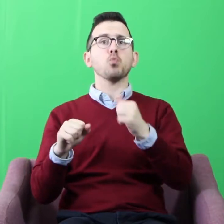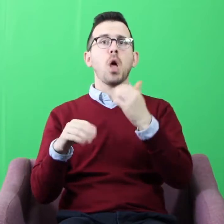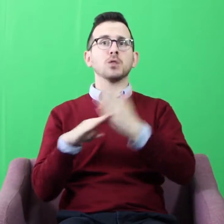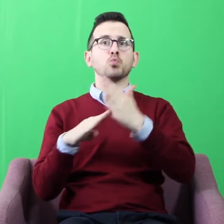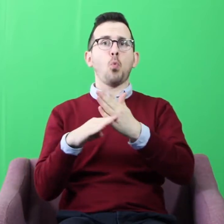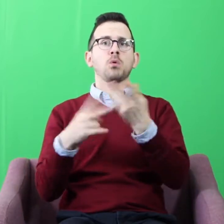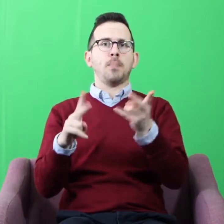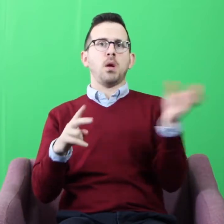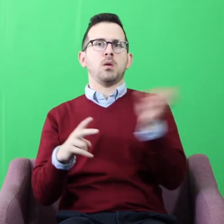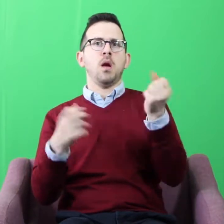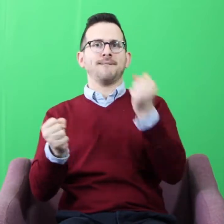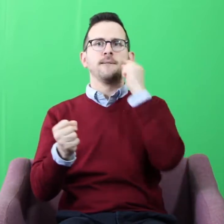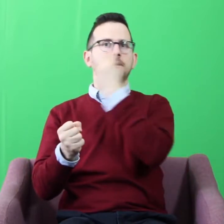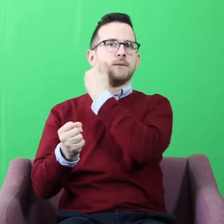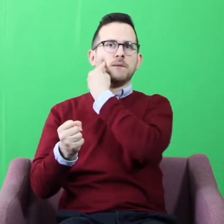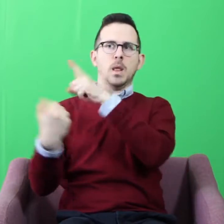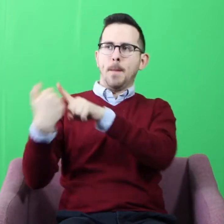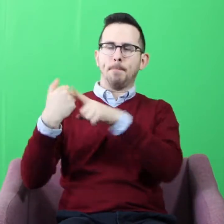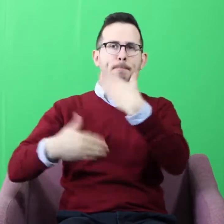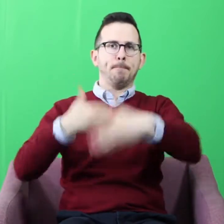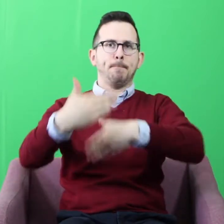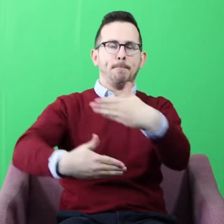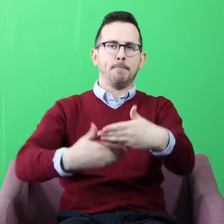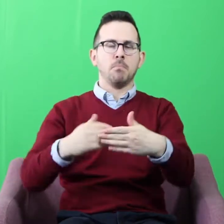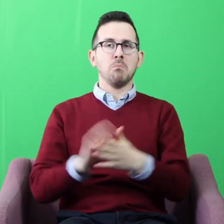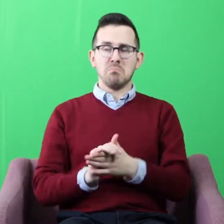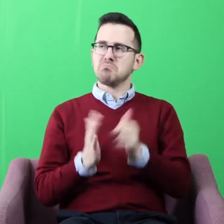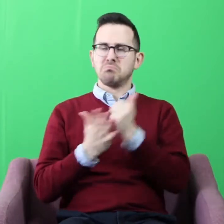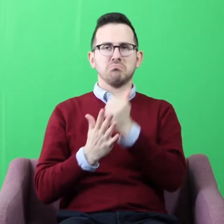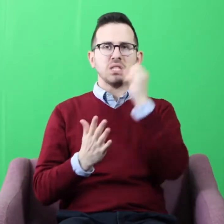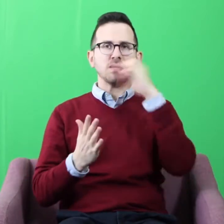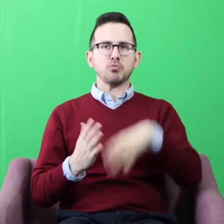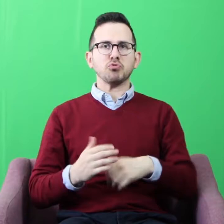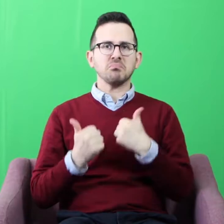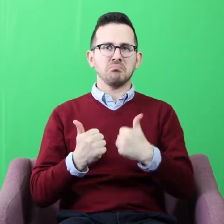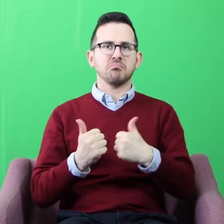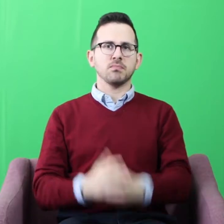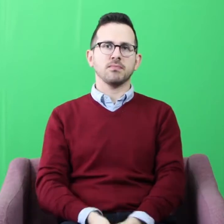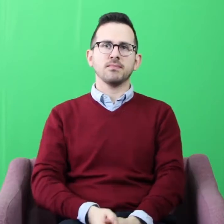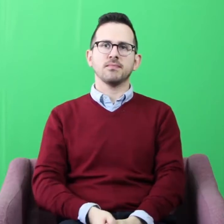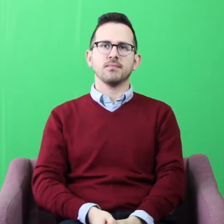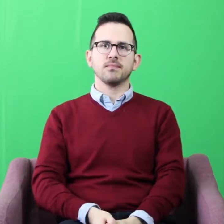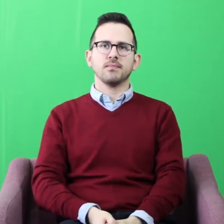I was also able to justify to ATW (Access to Work) my need for interpreter support. So it was a great experience